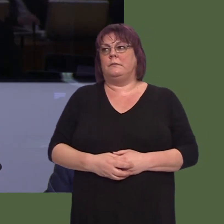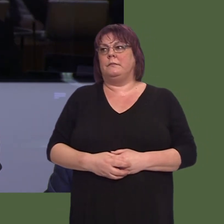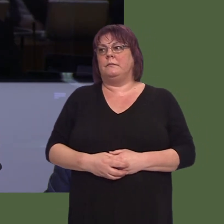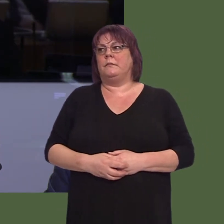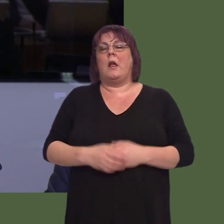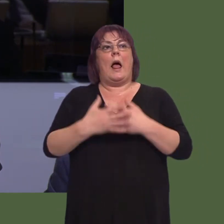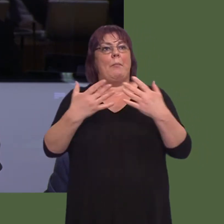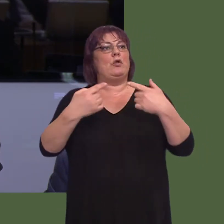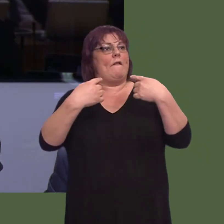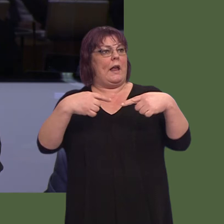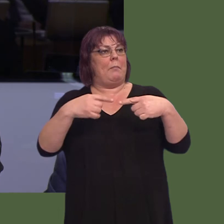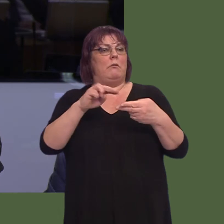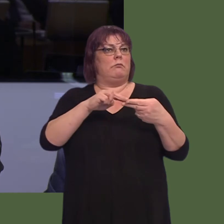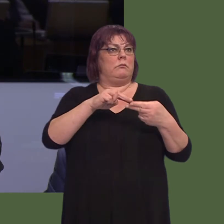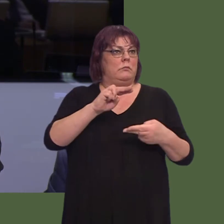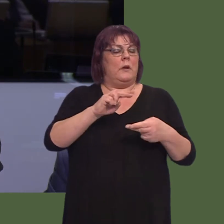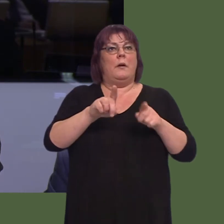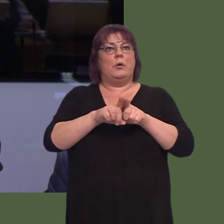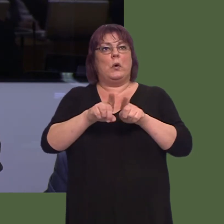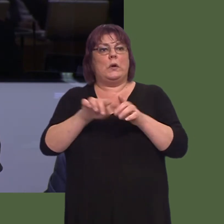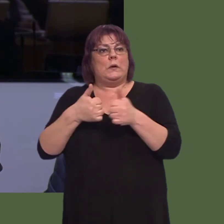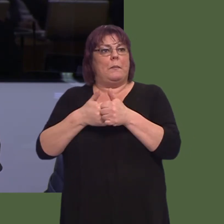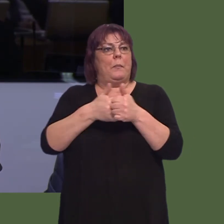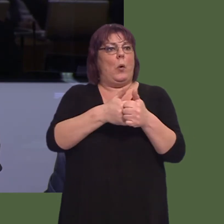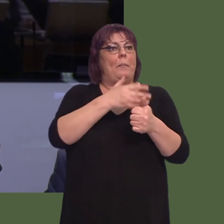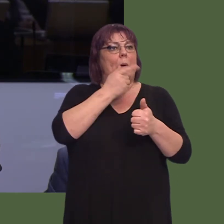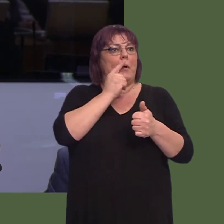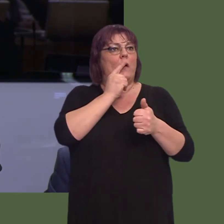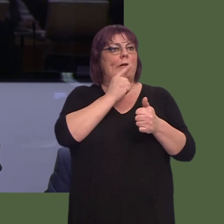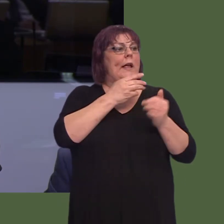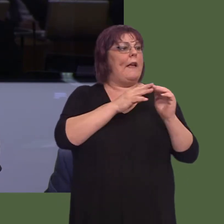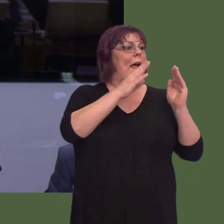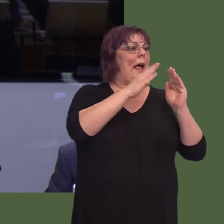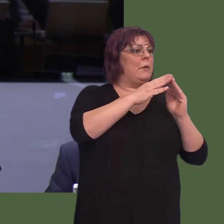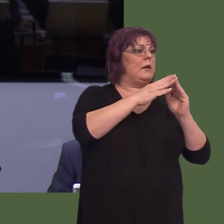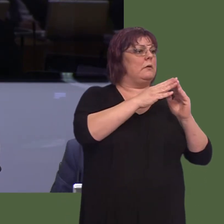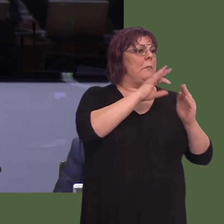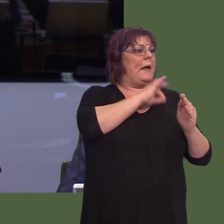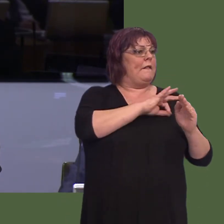available, and changes to support people with their rent payments when moving from housing